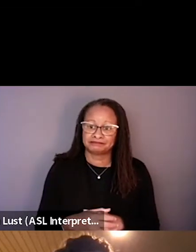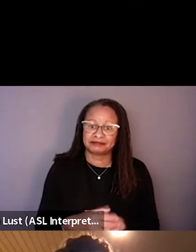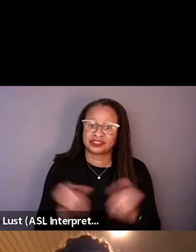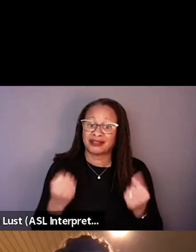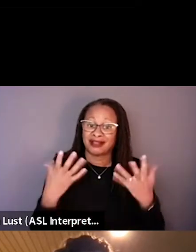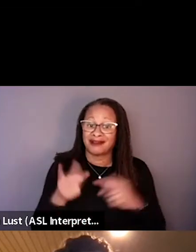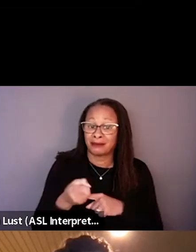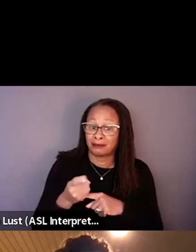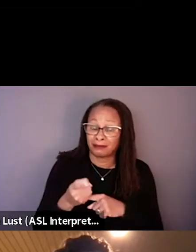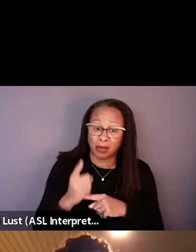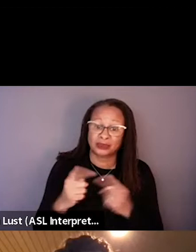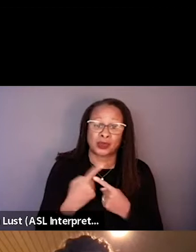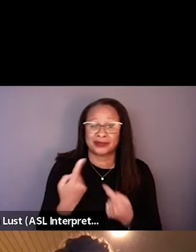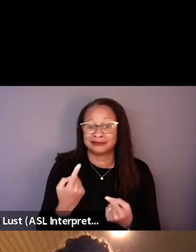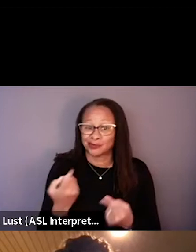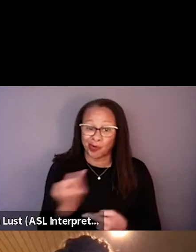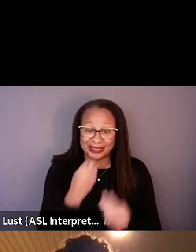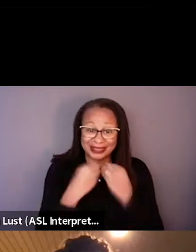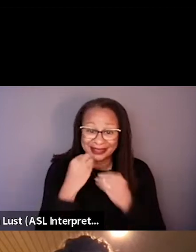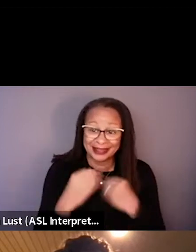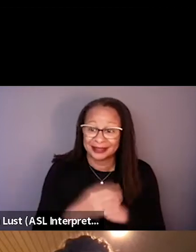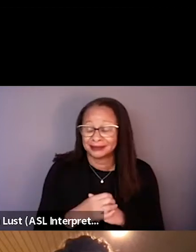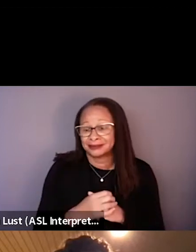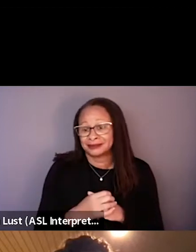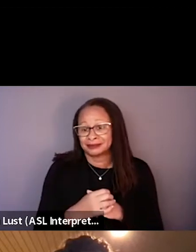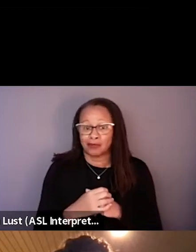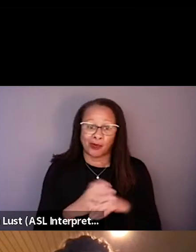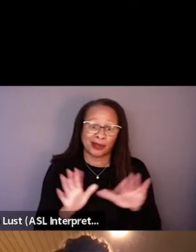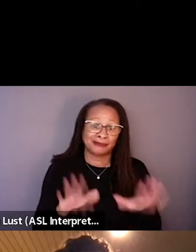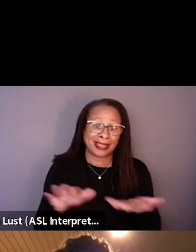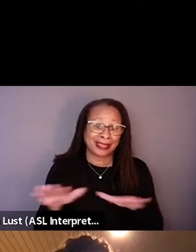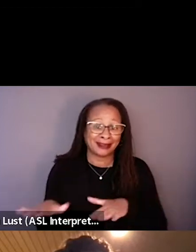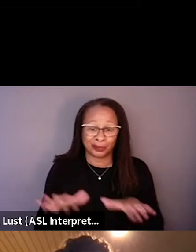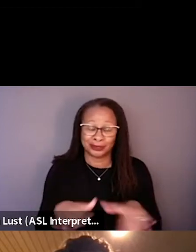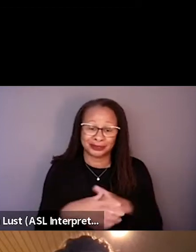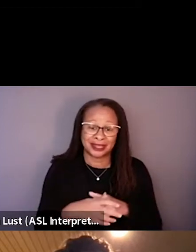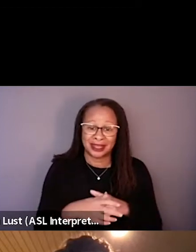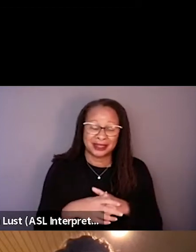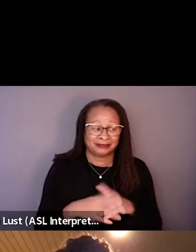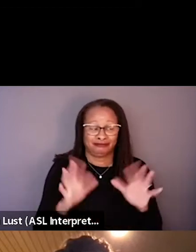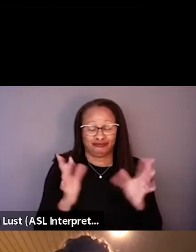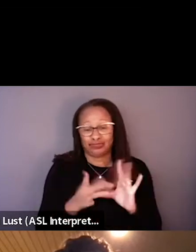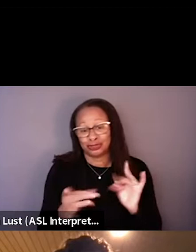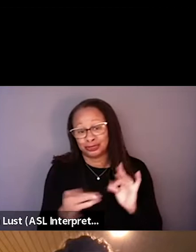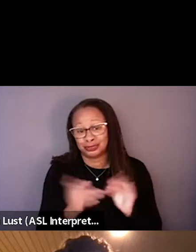where we're just eating or, you know, just messing around, just getting to know each other.